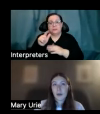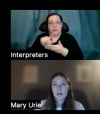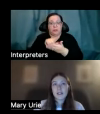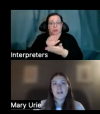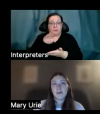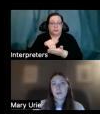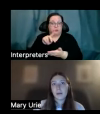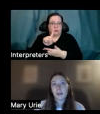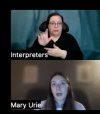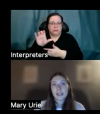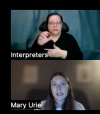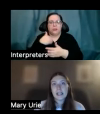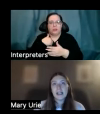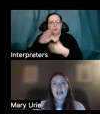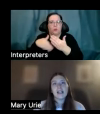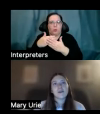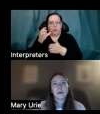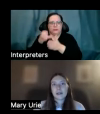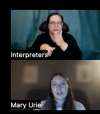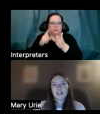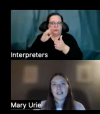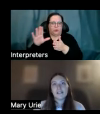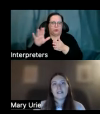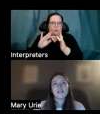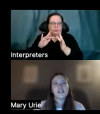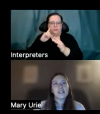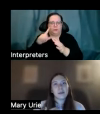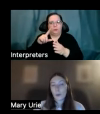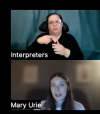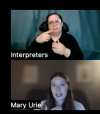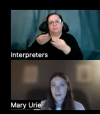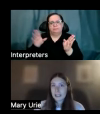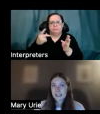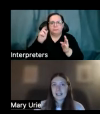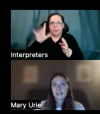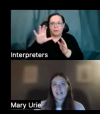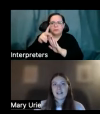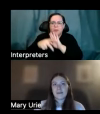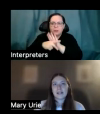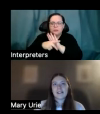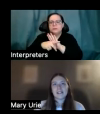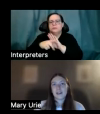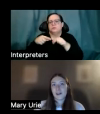their website or public policy. And throughout the legislative session, they put weekly updates, I think that's called